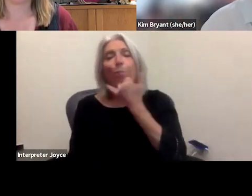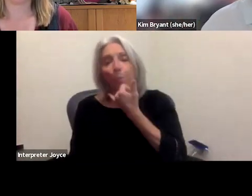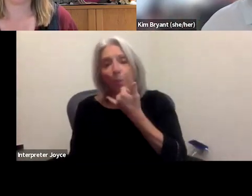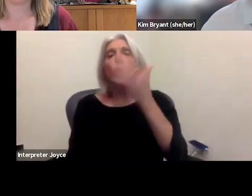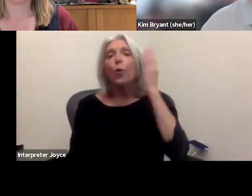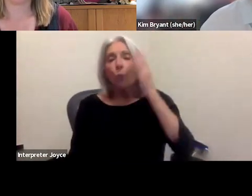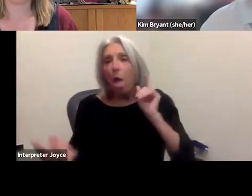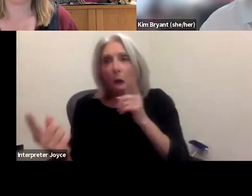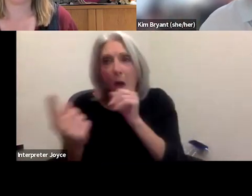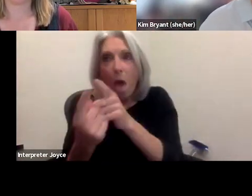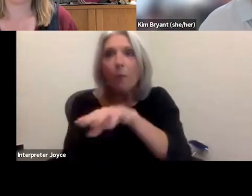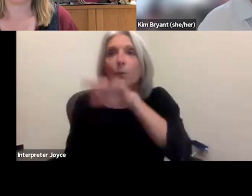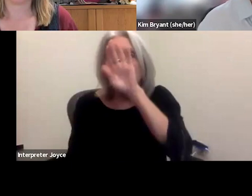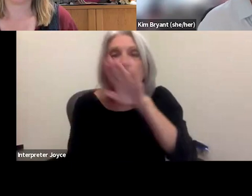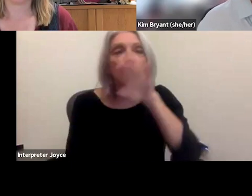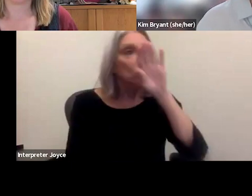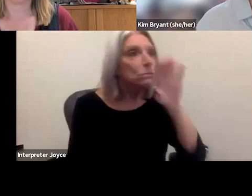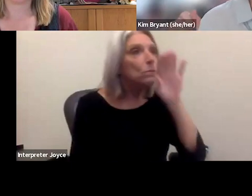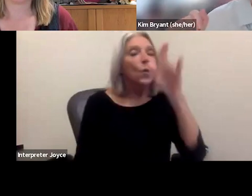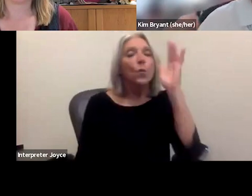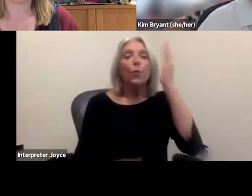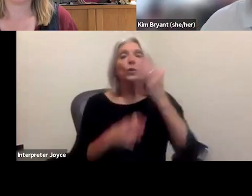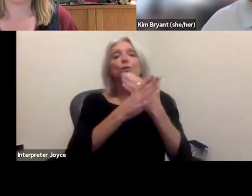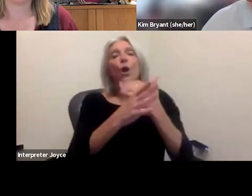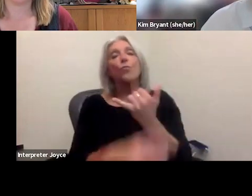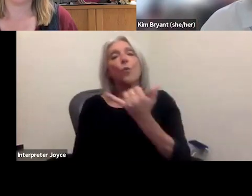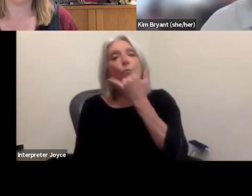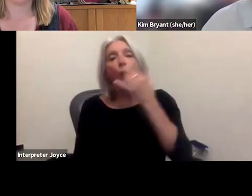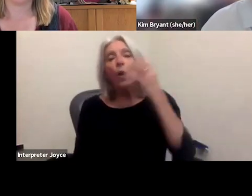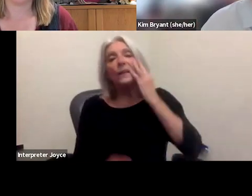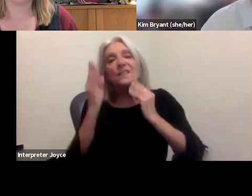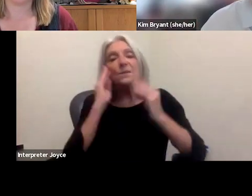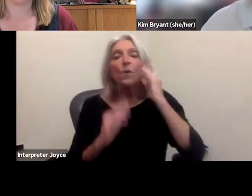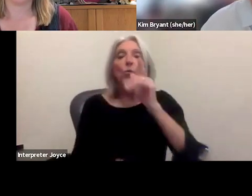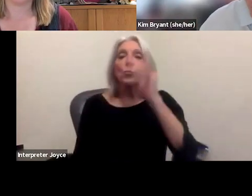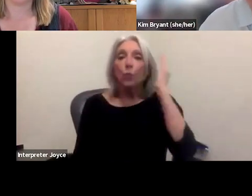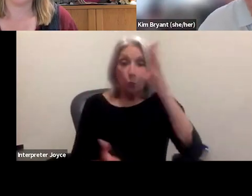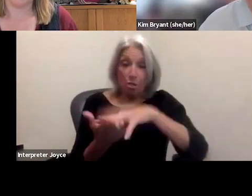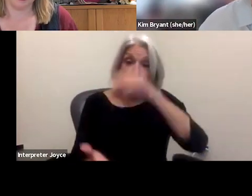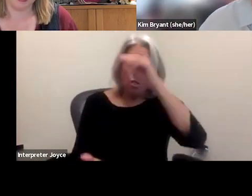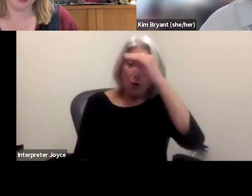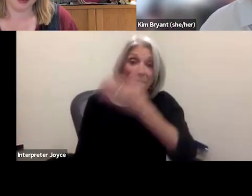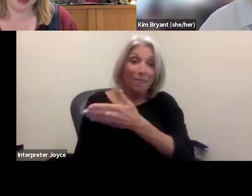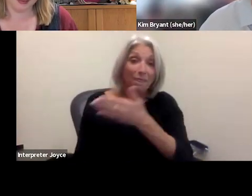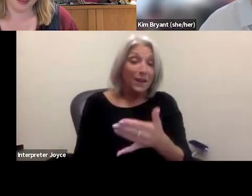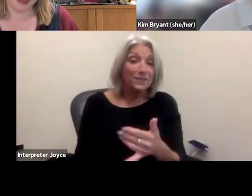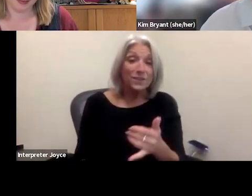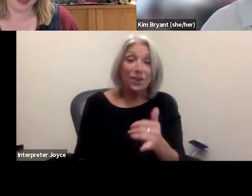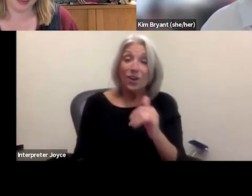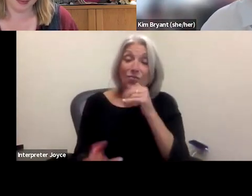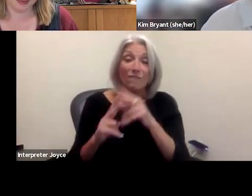You are going to share the wrong expertise. You are going to learn things that are possibly not helpful right now.